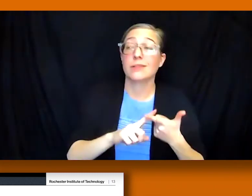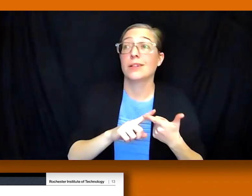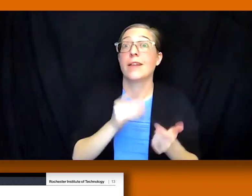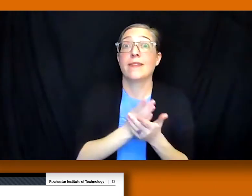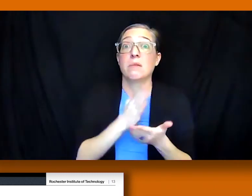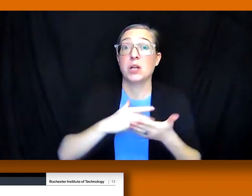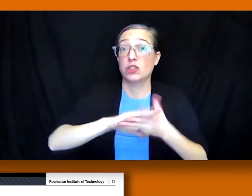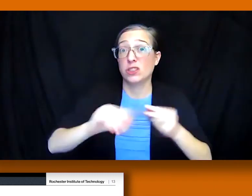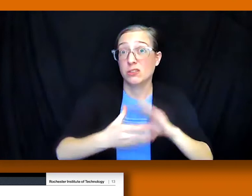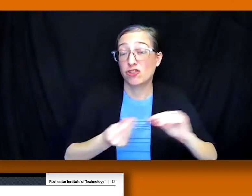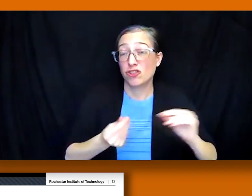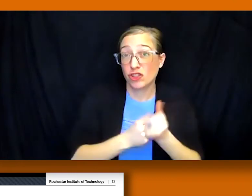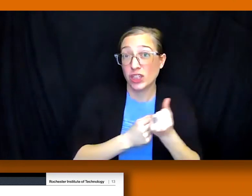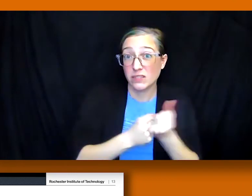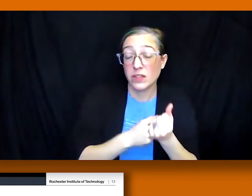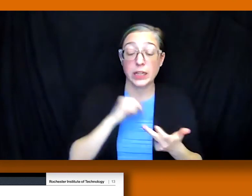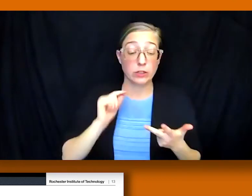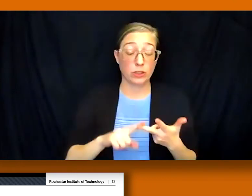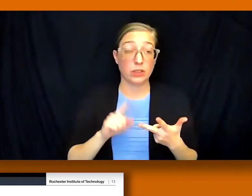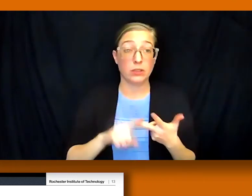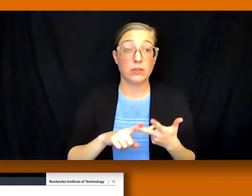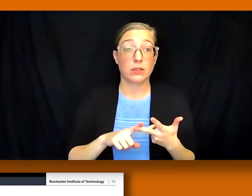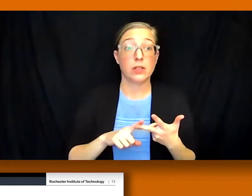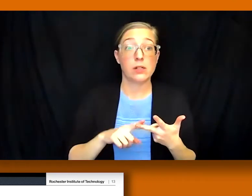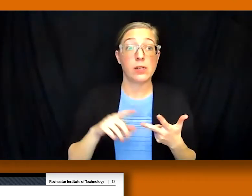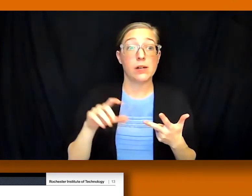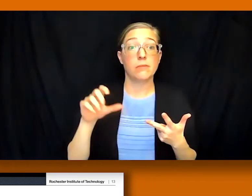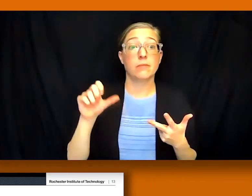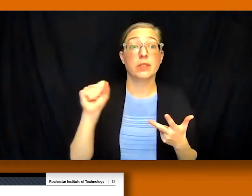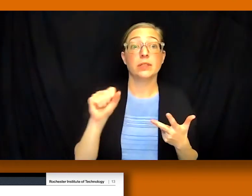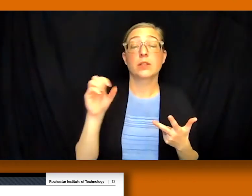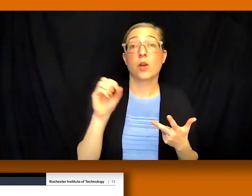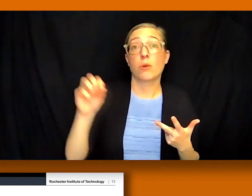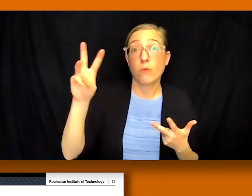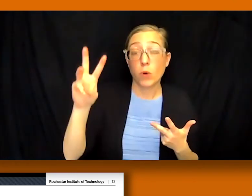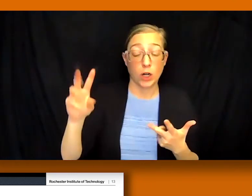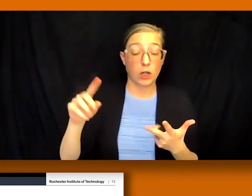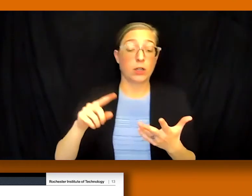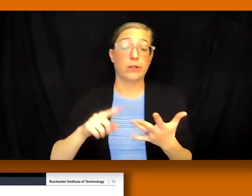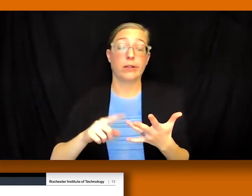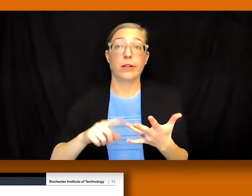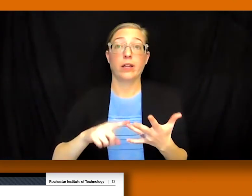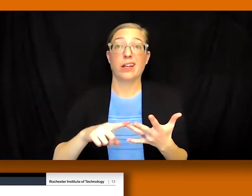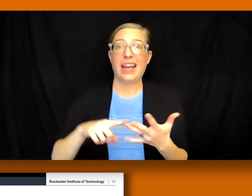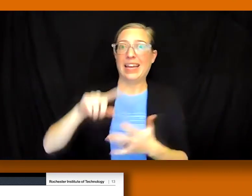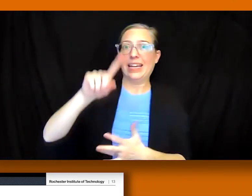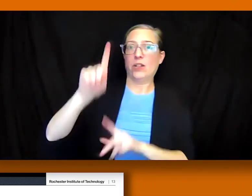There's an RIT subrecipient questionnaire and form that they have to fill out.